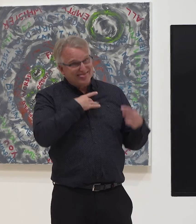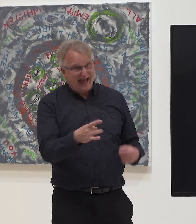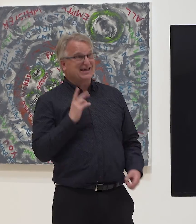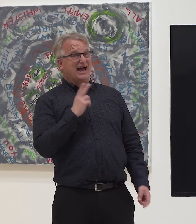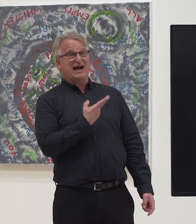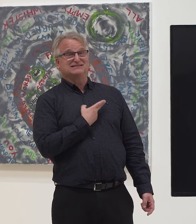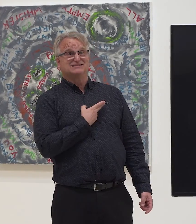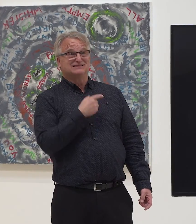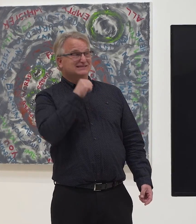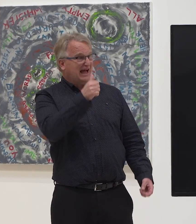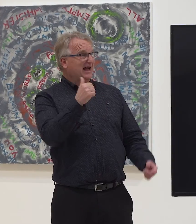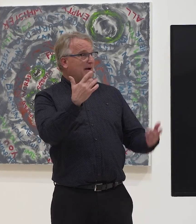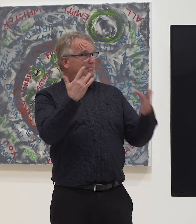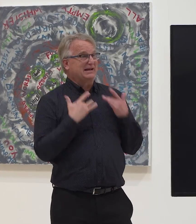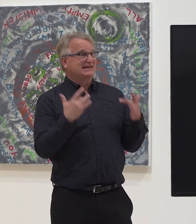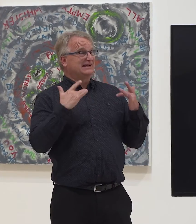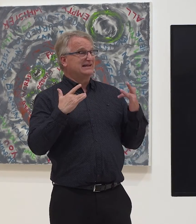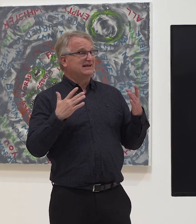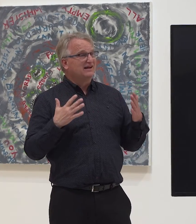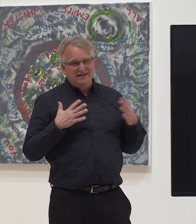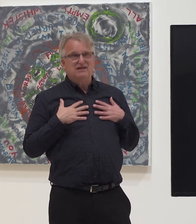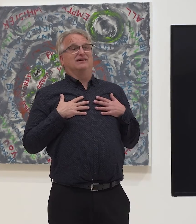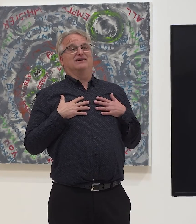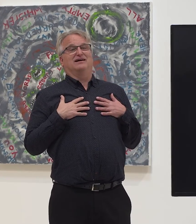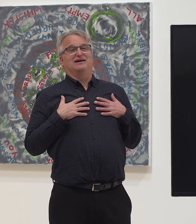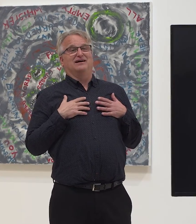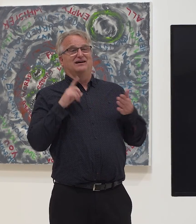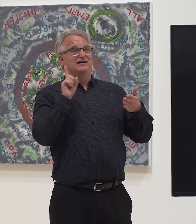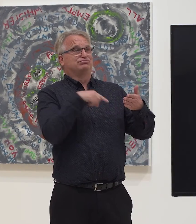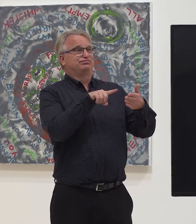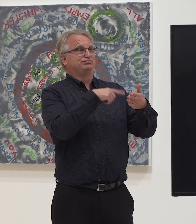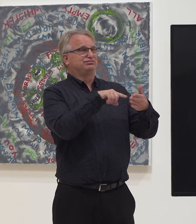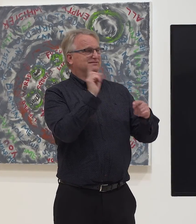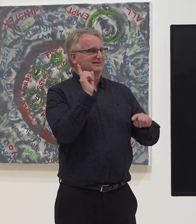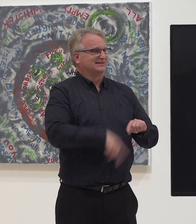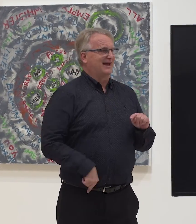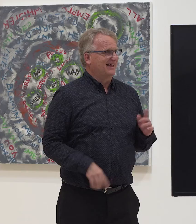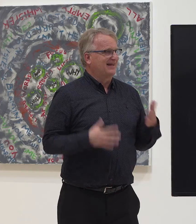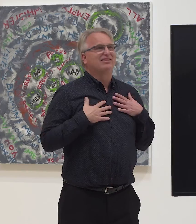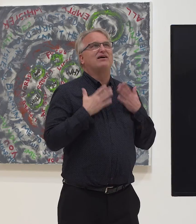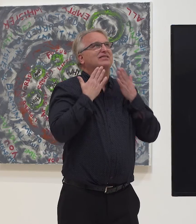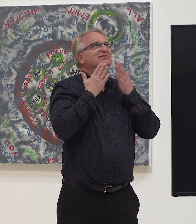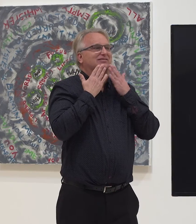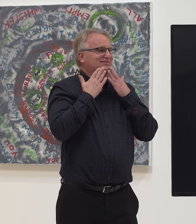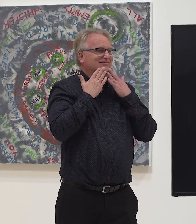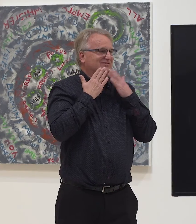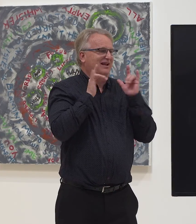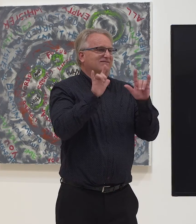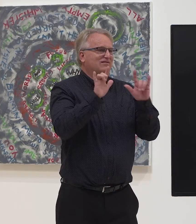and they have full access through interpreters. Right? They can't criticize it because they're nothing but thankful